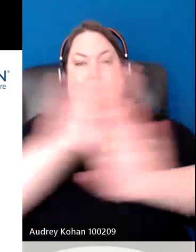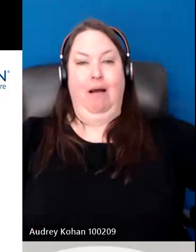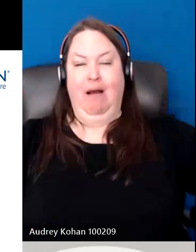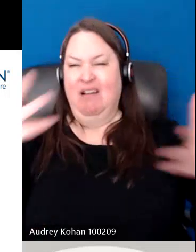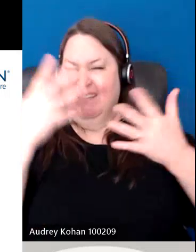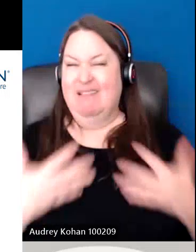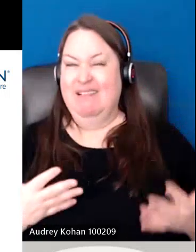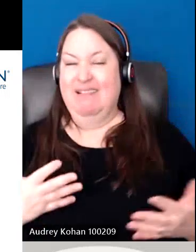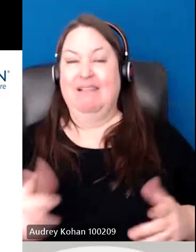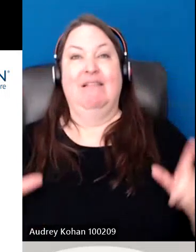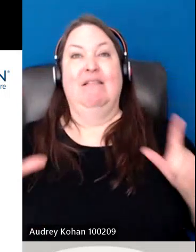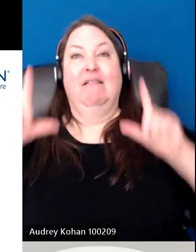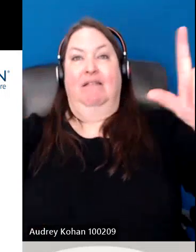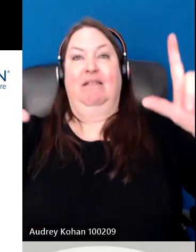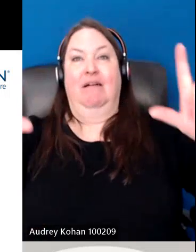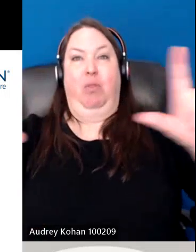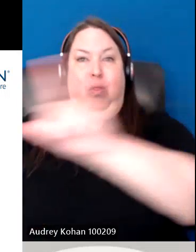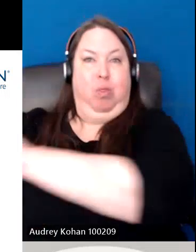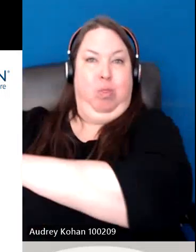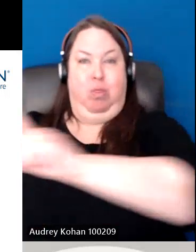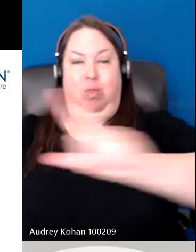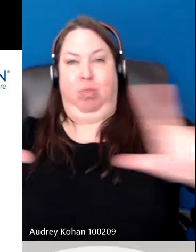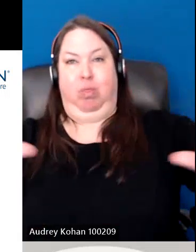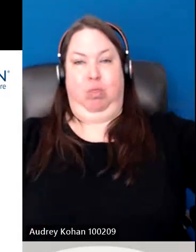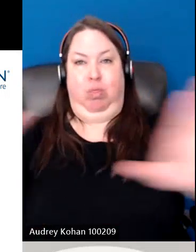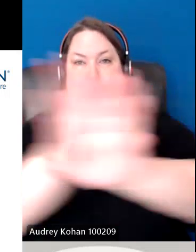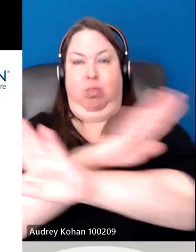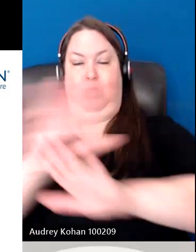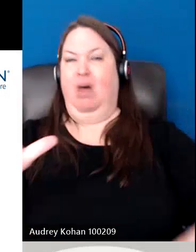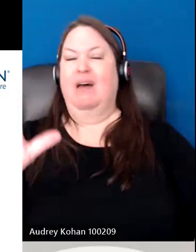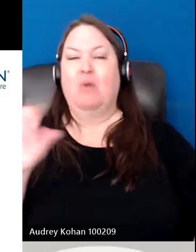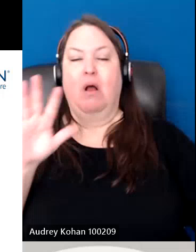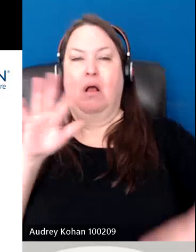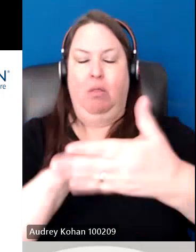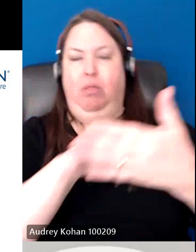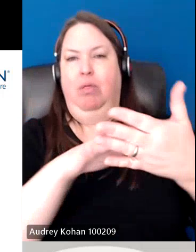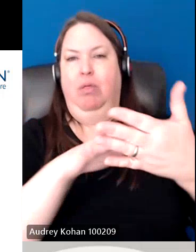he put it on the door that the other door slid over so again they should be at the registration